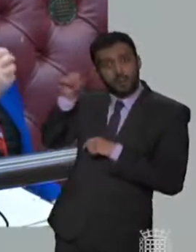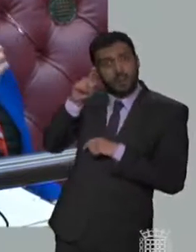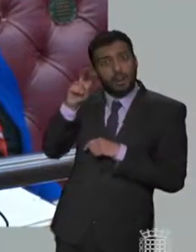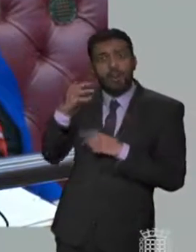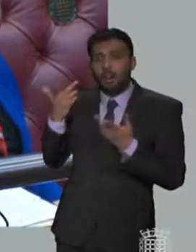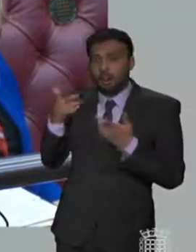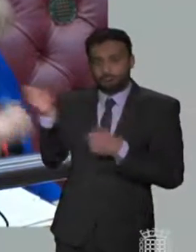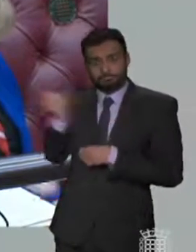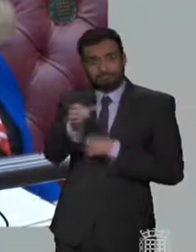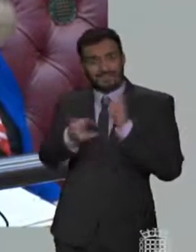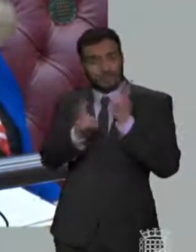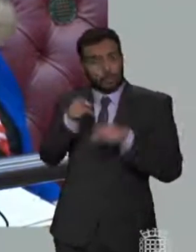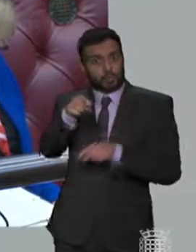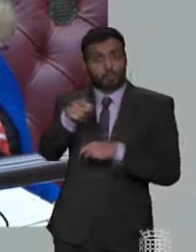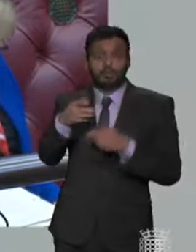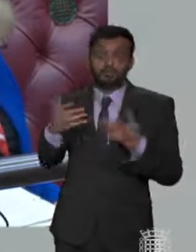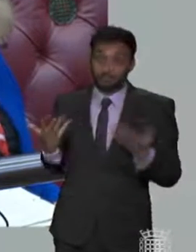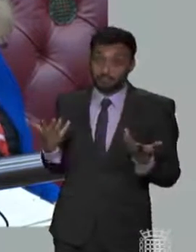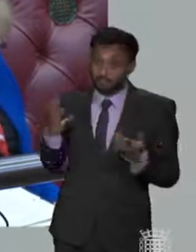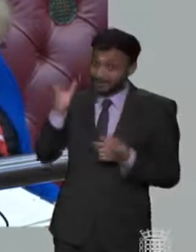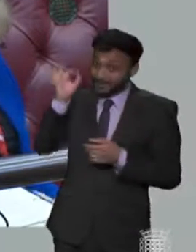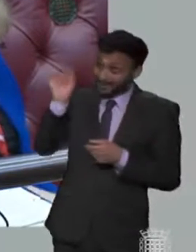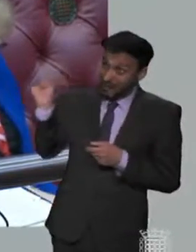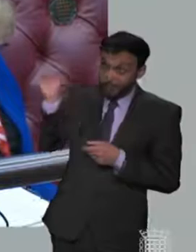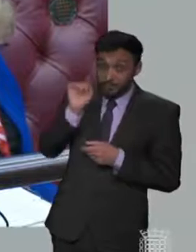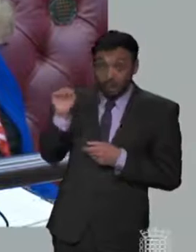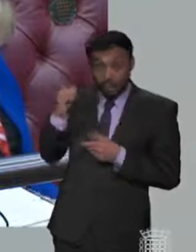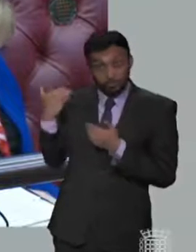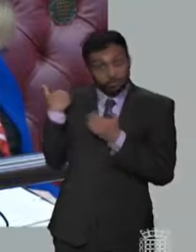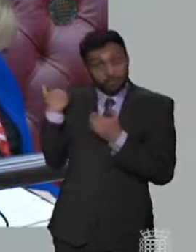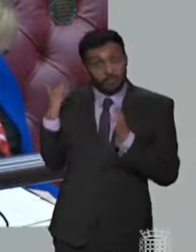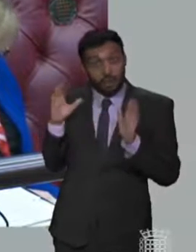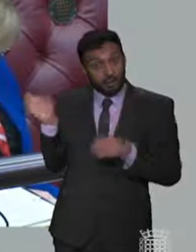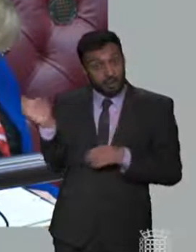equality act to make reasonable adjustments to accommodate the needs of disabled counselors